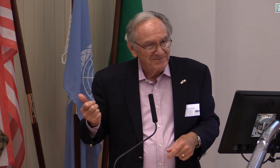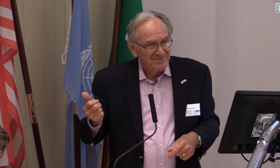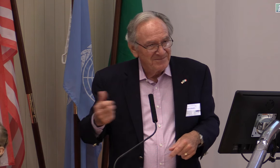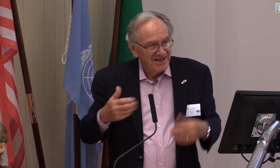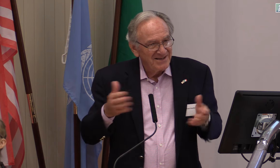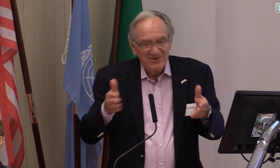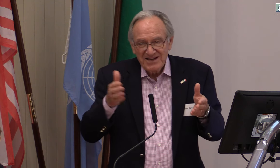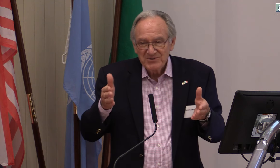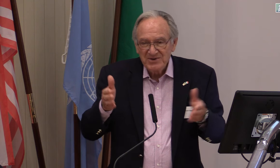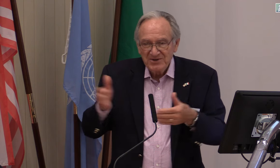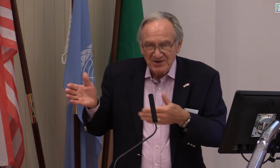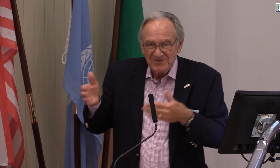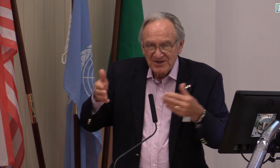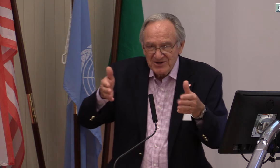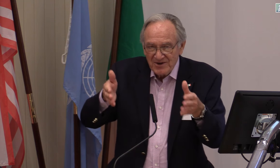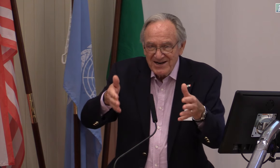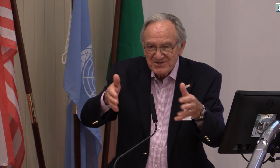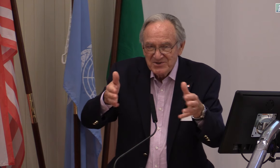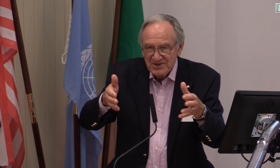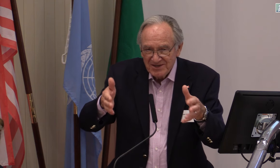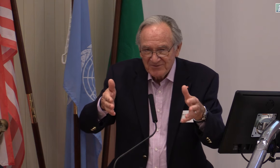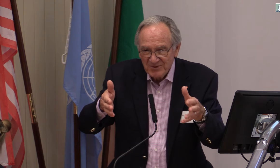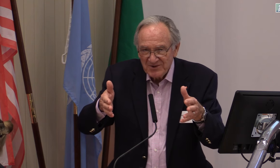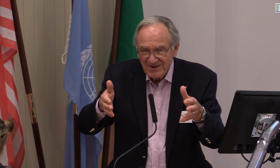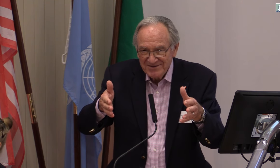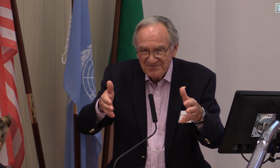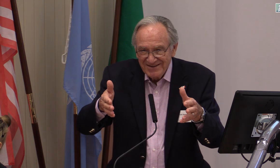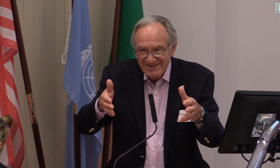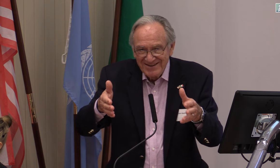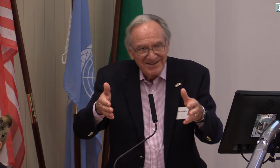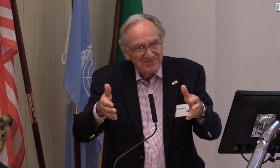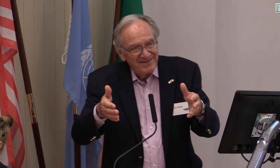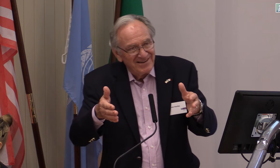that's why you leave, you let your aides do the tough work, right?